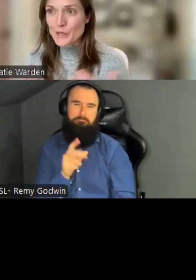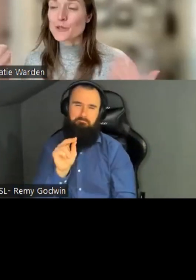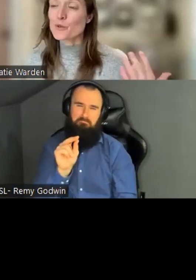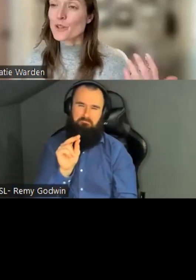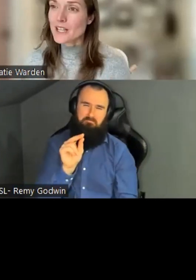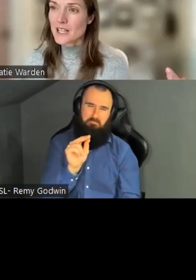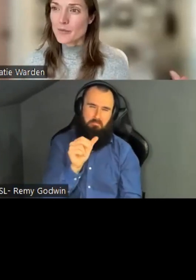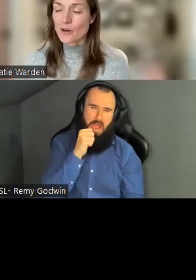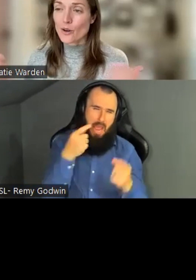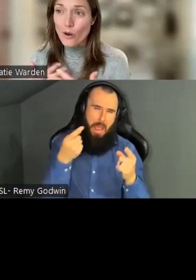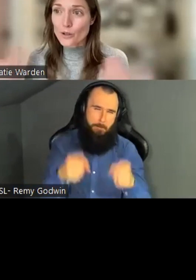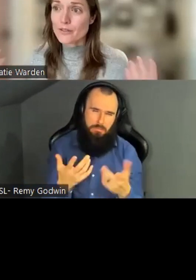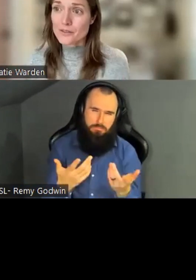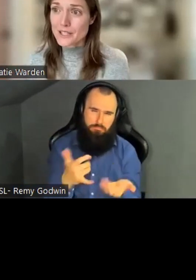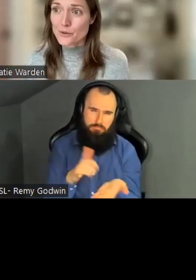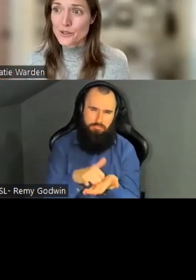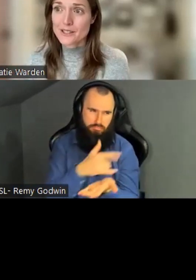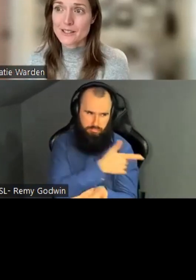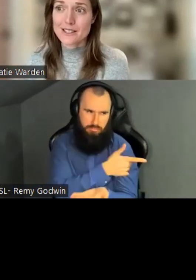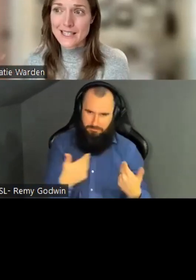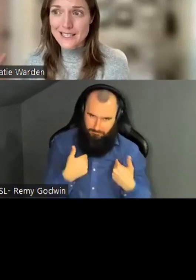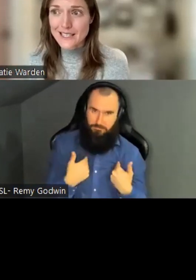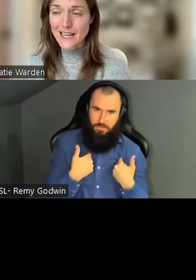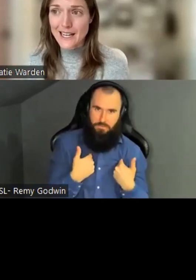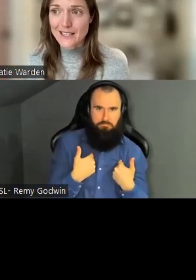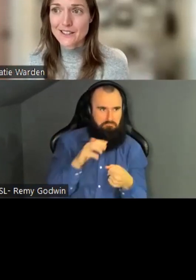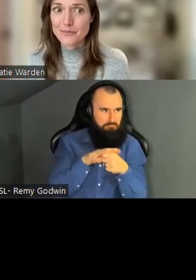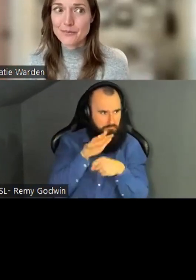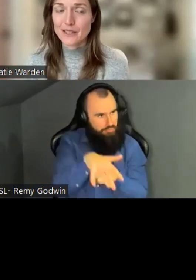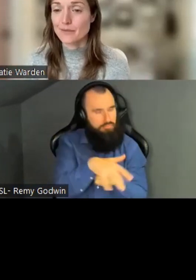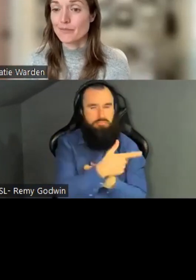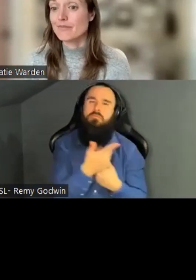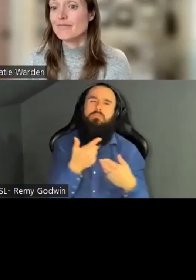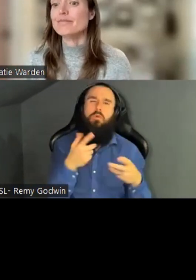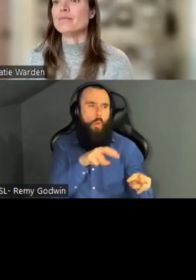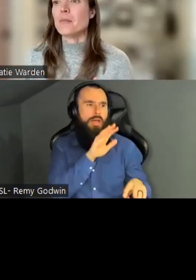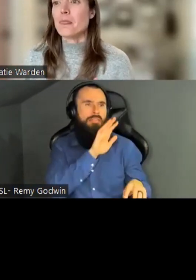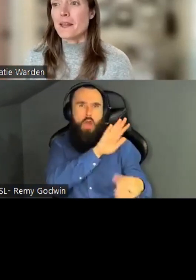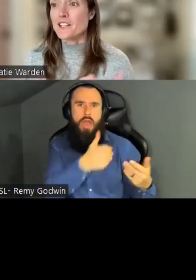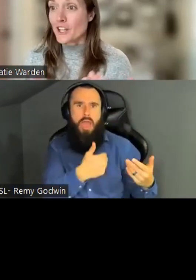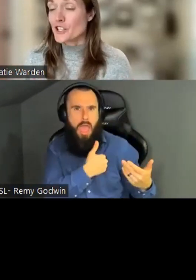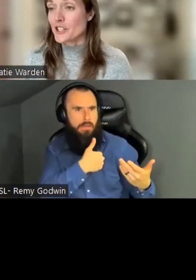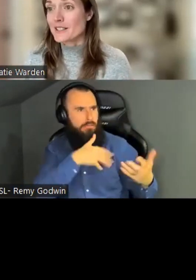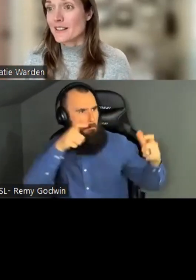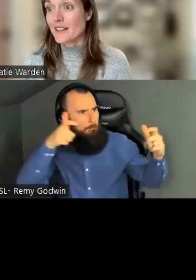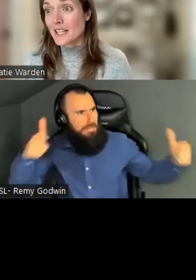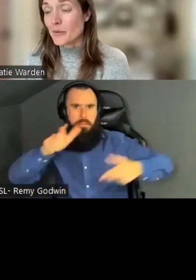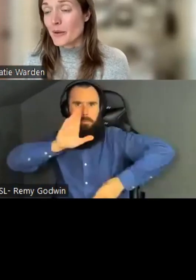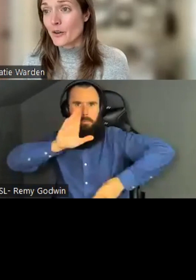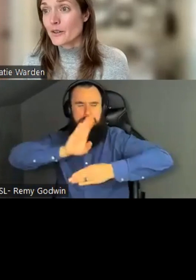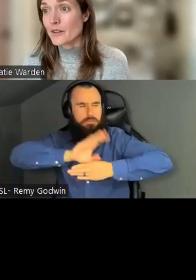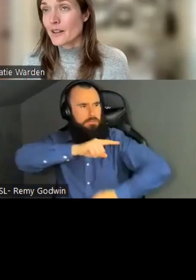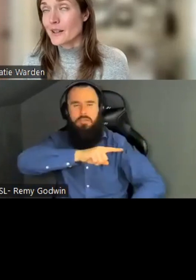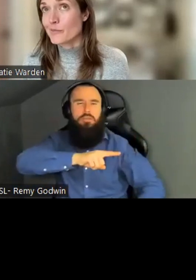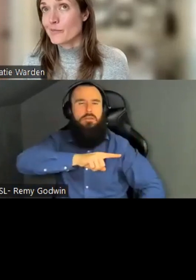because we're thinking about all of the resources an entity has, not just thinking about profit